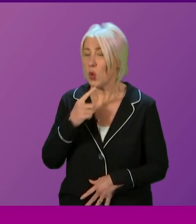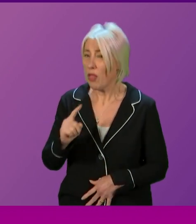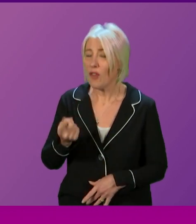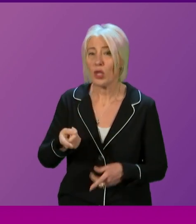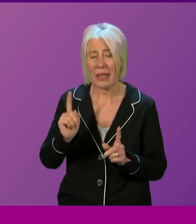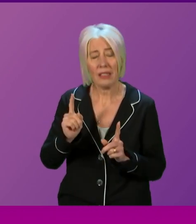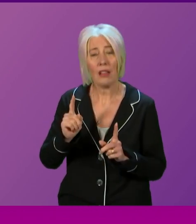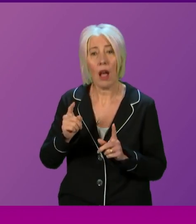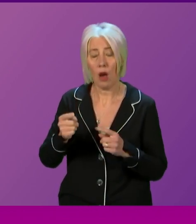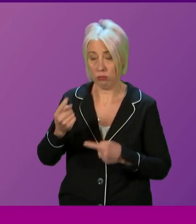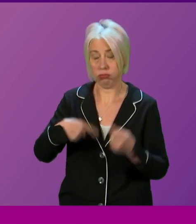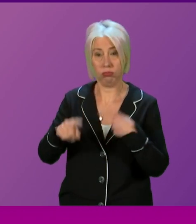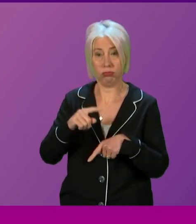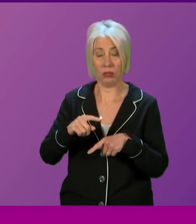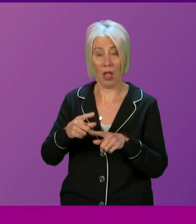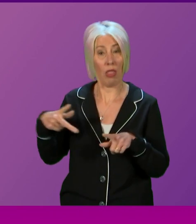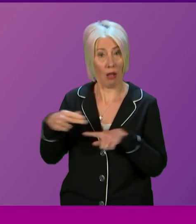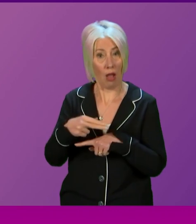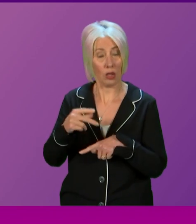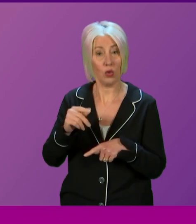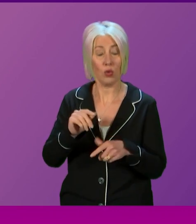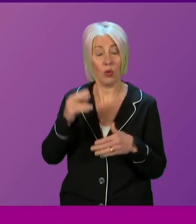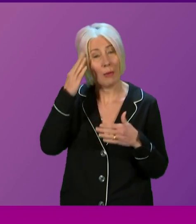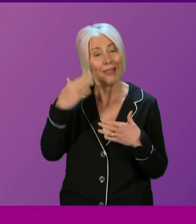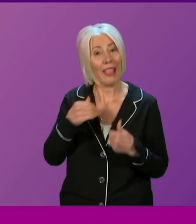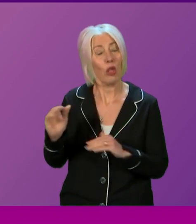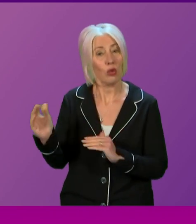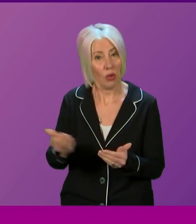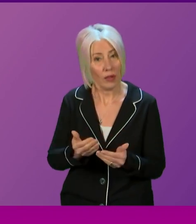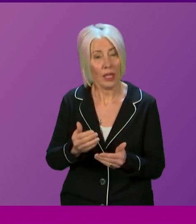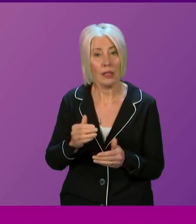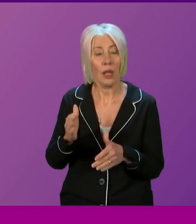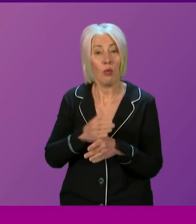the cuts to mental health in primary care; second, guarantee funding for schools-based